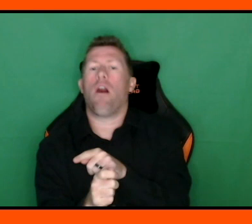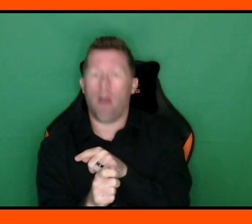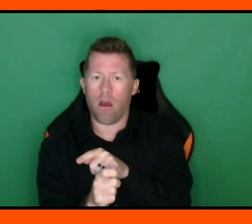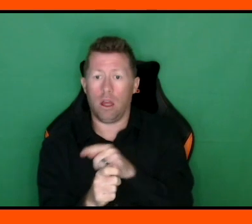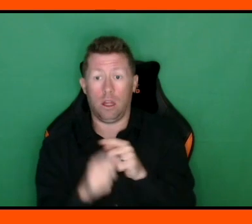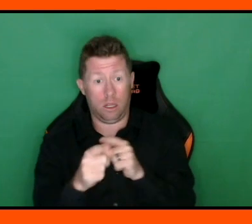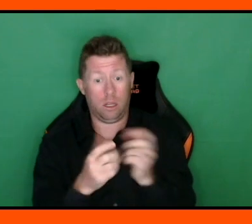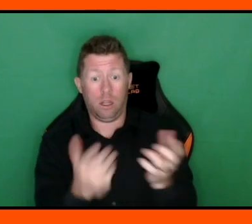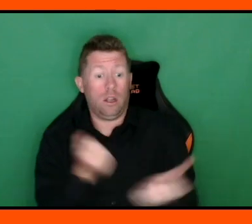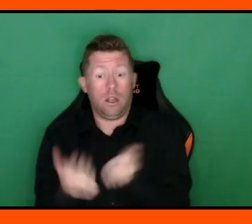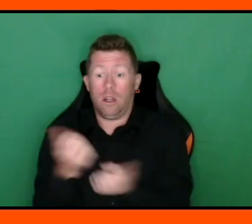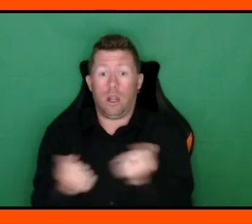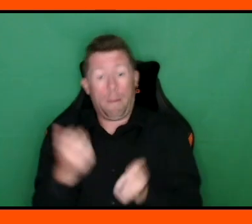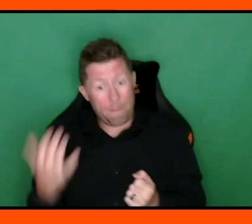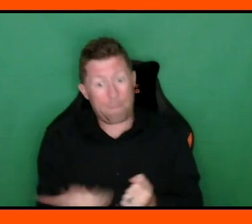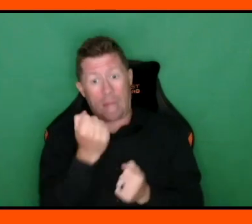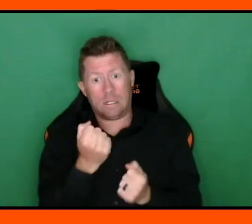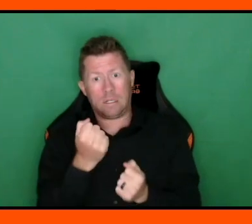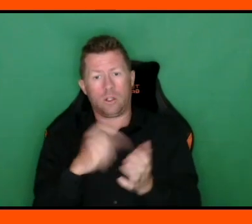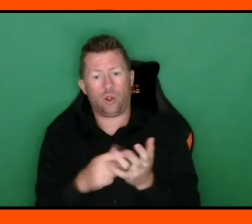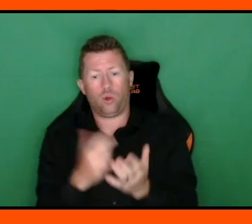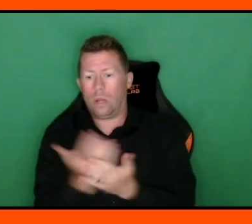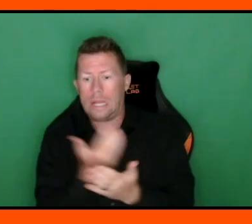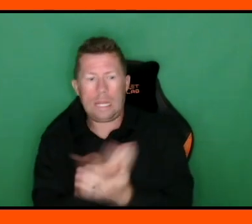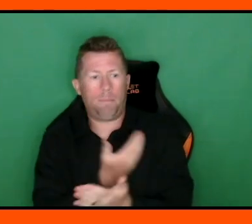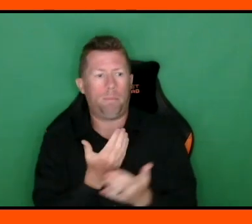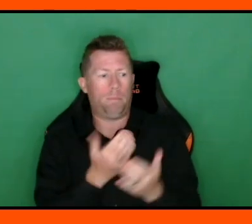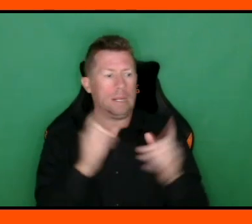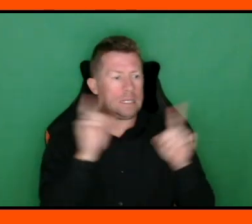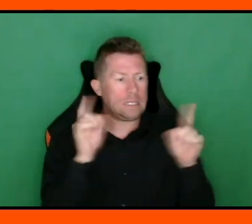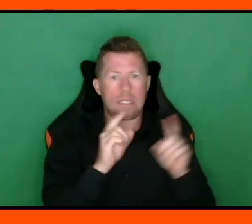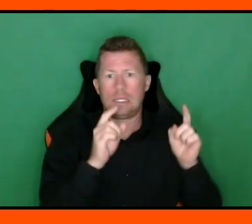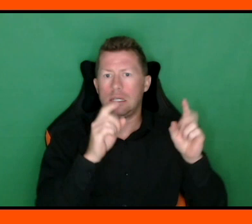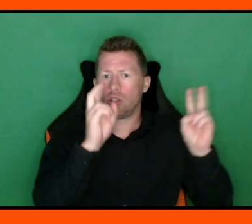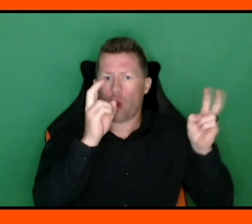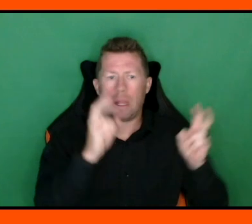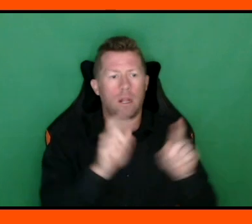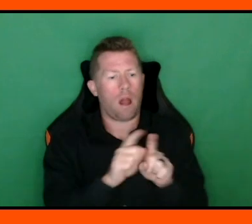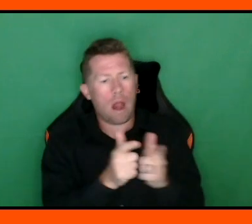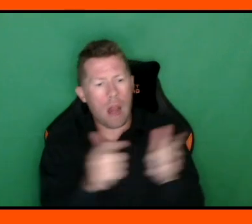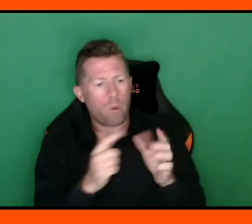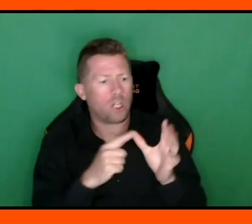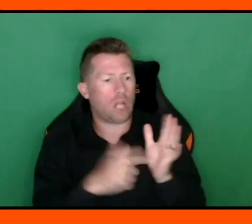in phase 1 to support the retention of existing topics that will come further down the stream.